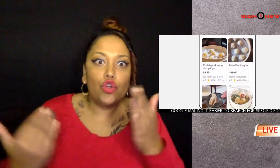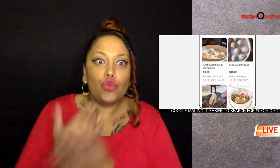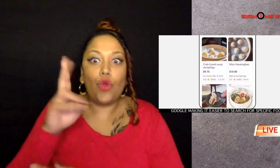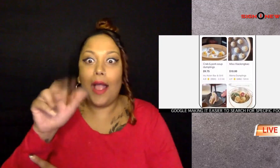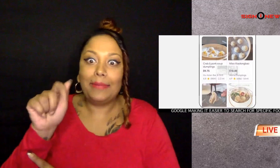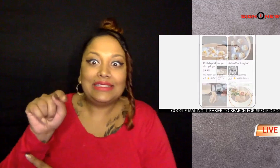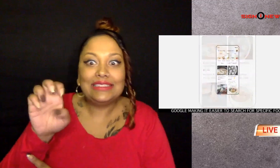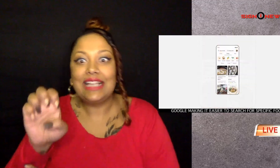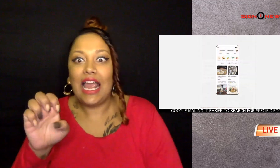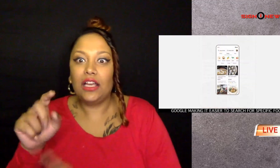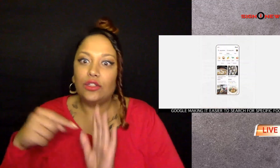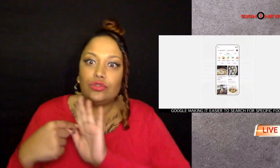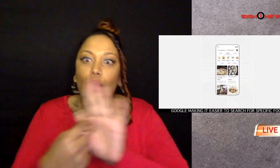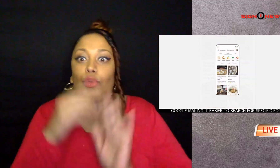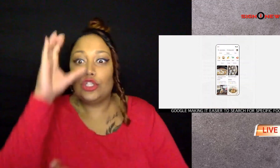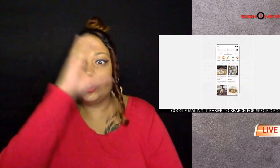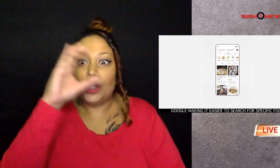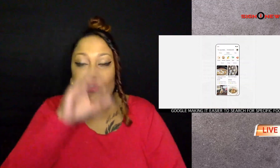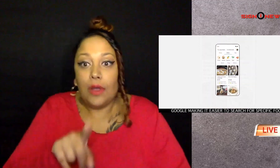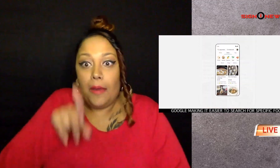the company announced a new updated search feature